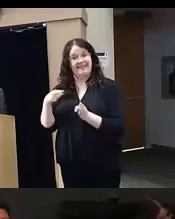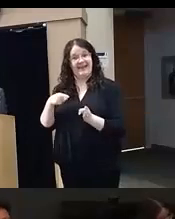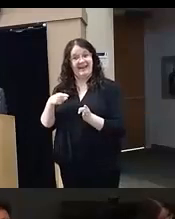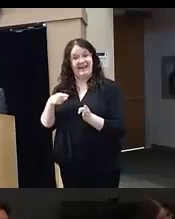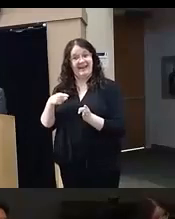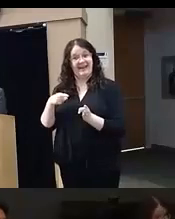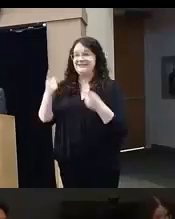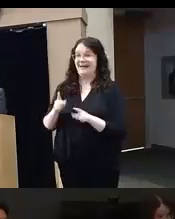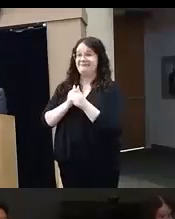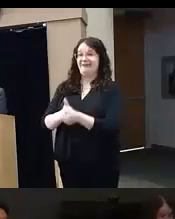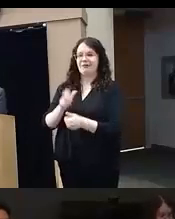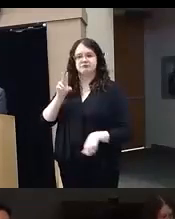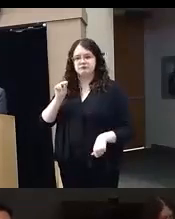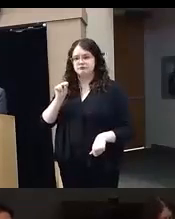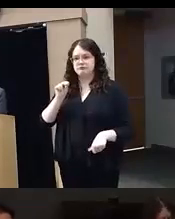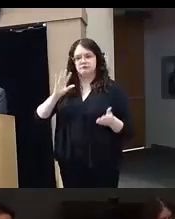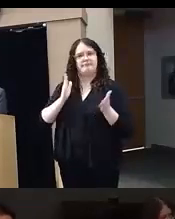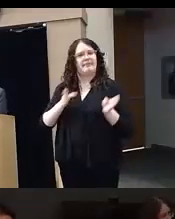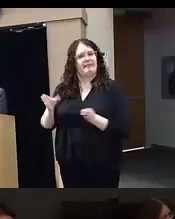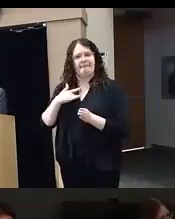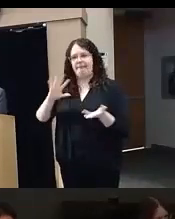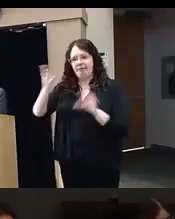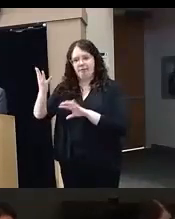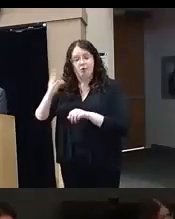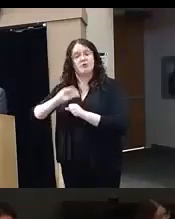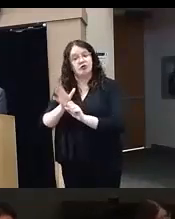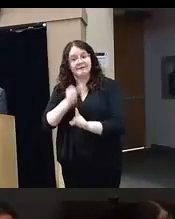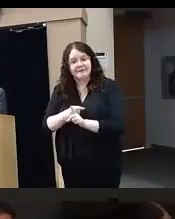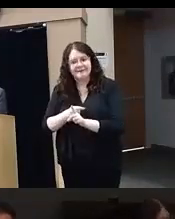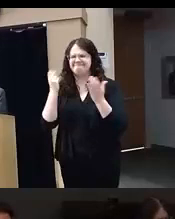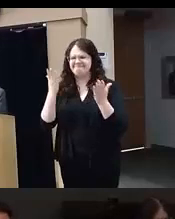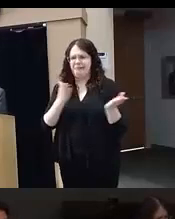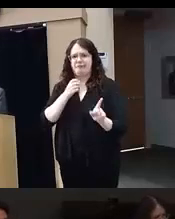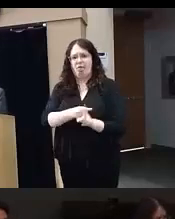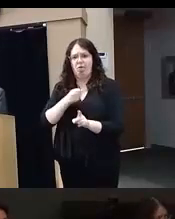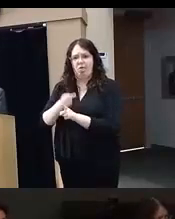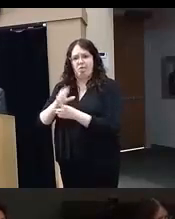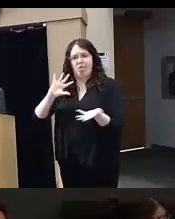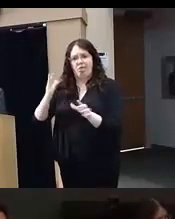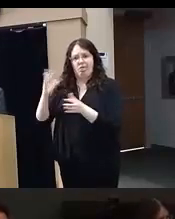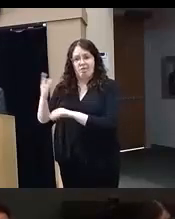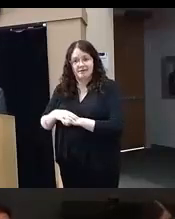a lot of things happened and and and and in the last Saturday it was the fire that happened